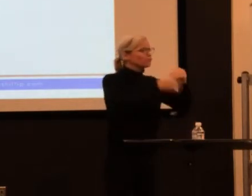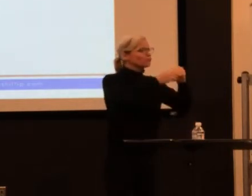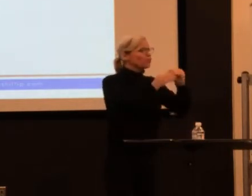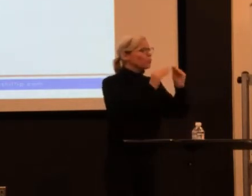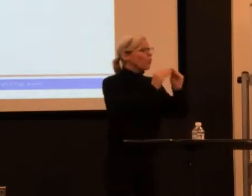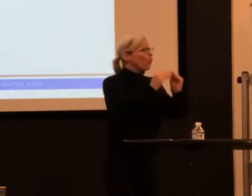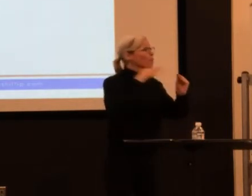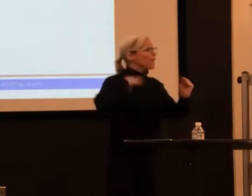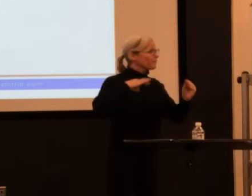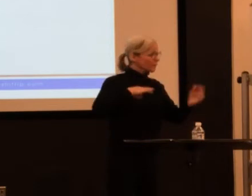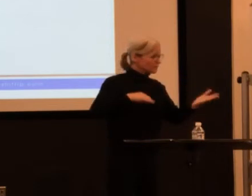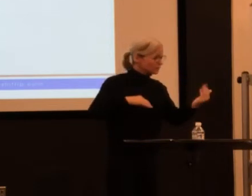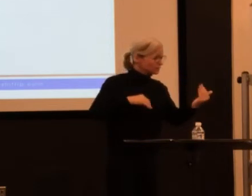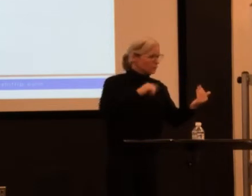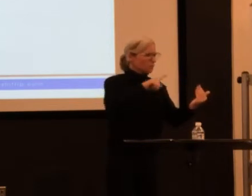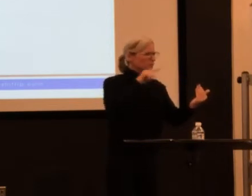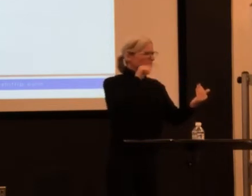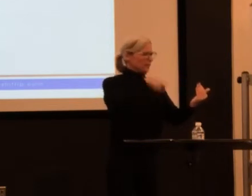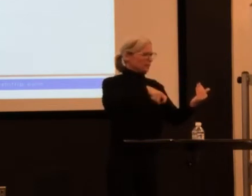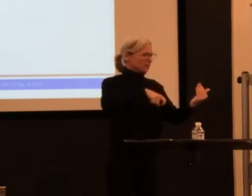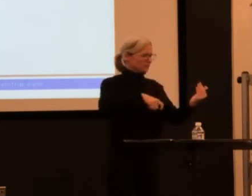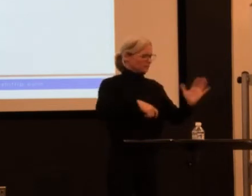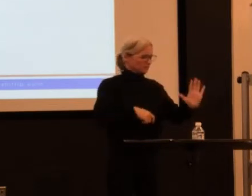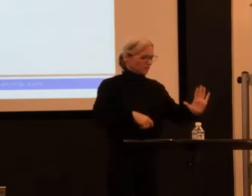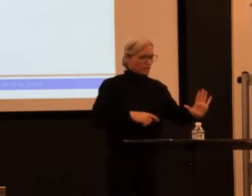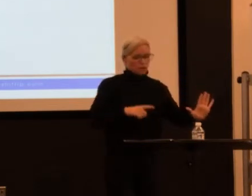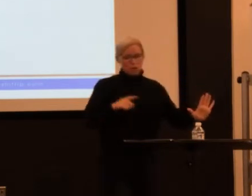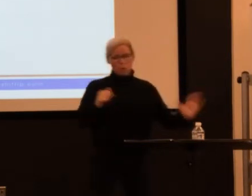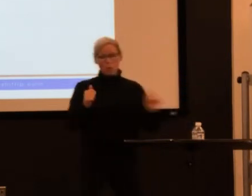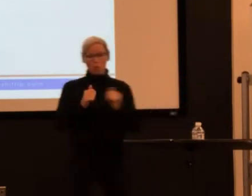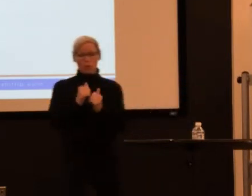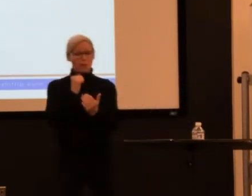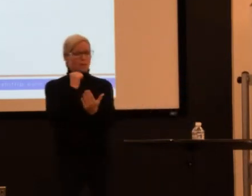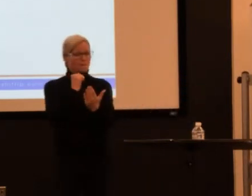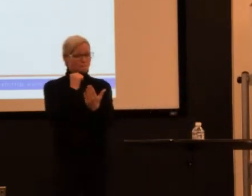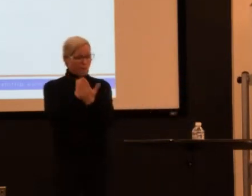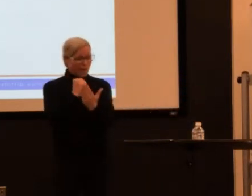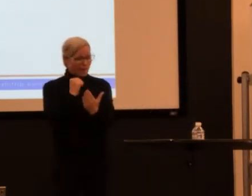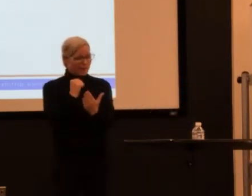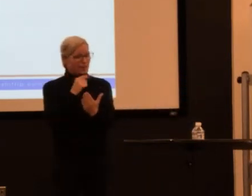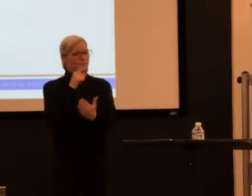With a patent you must submit a patent application to the patent office, if you don't,